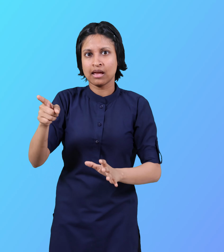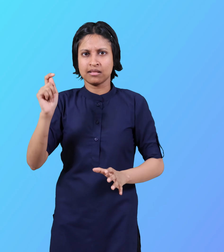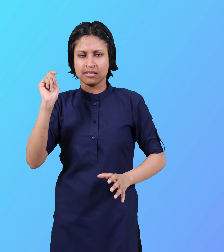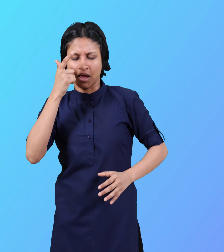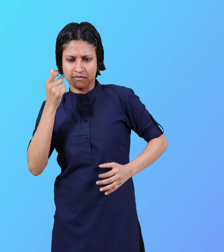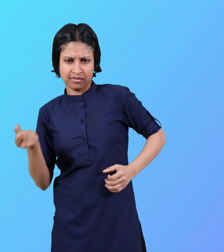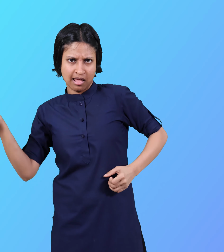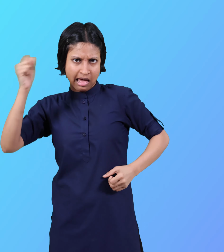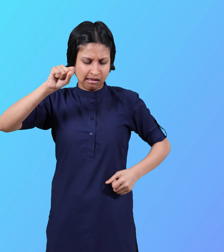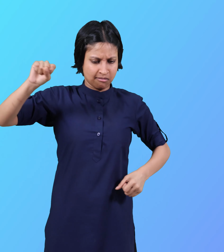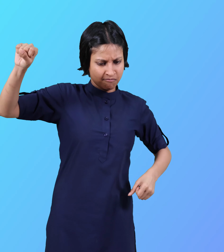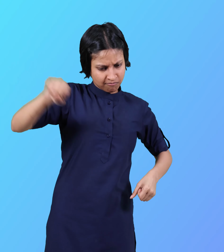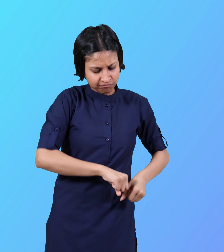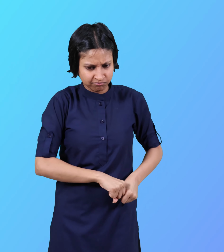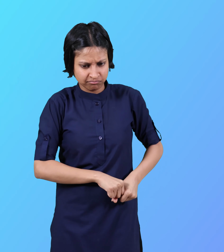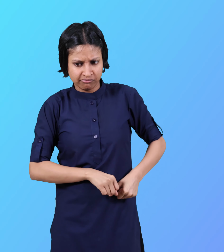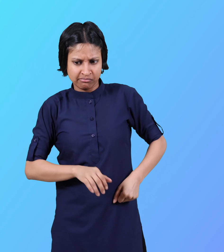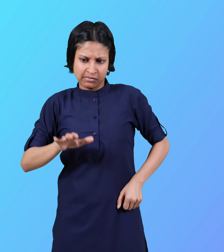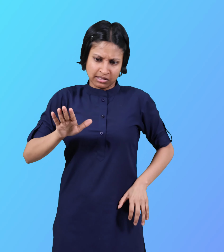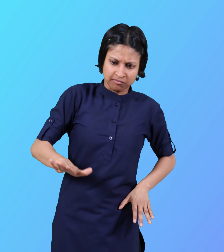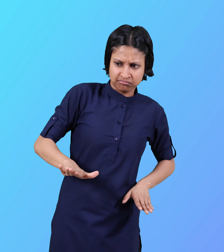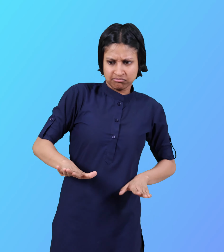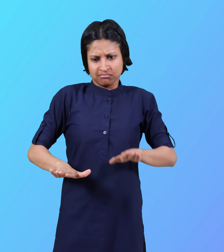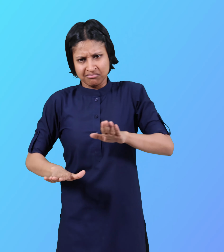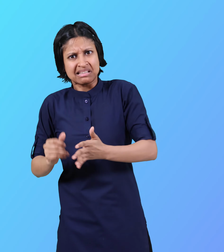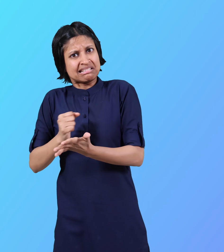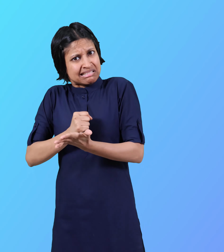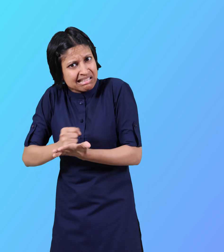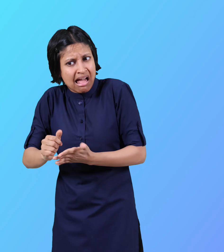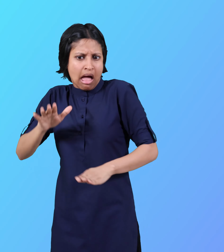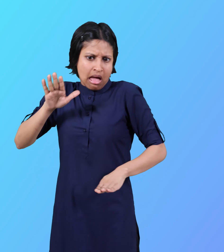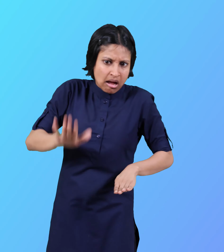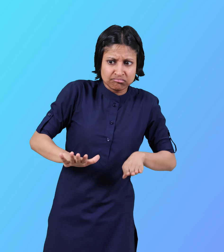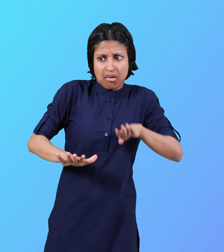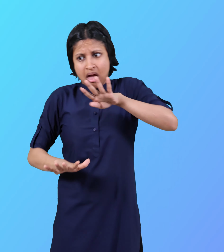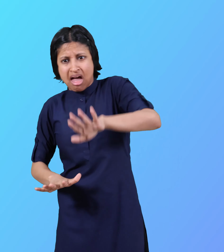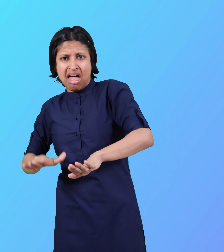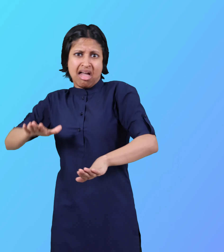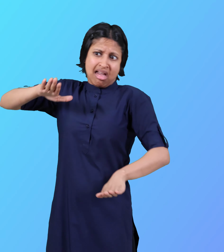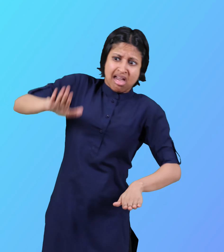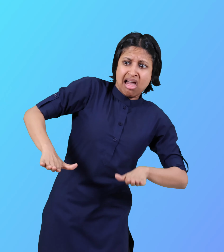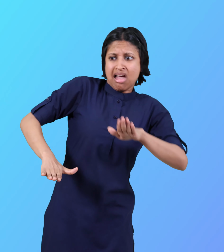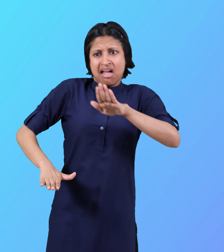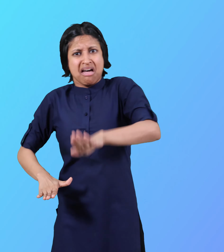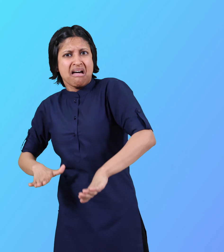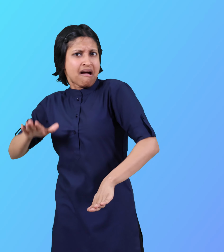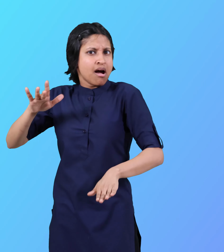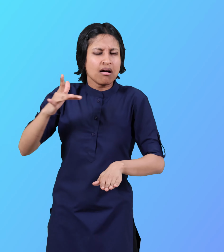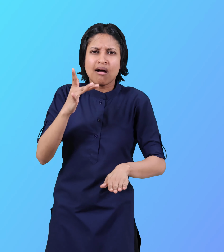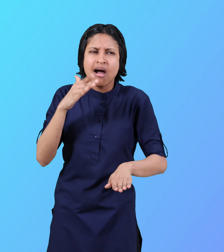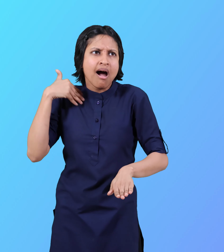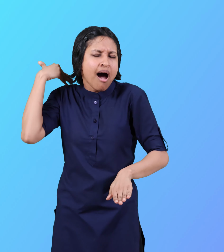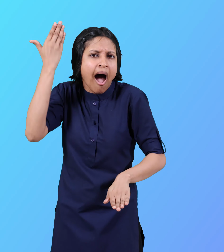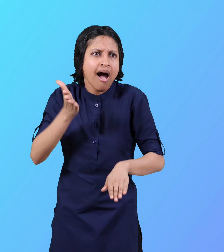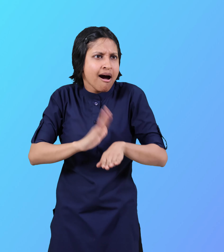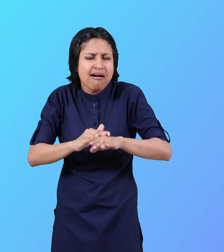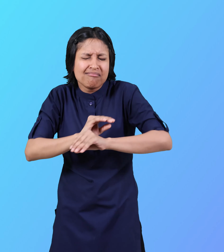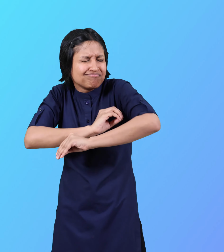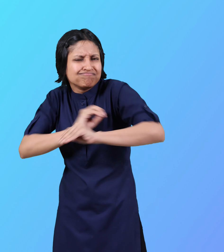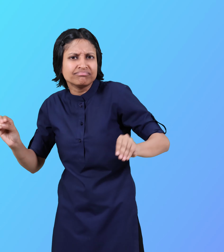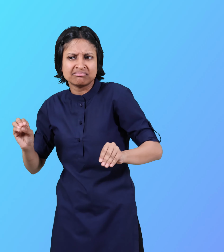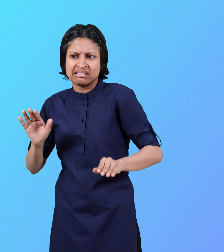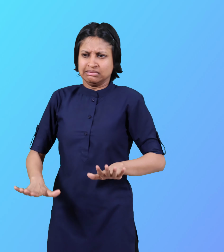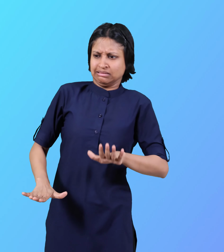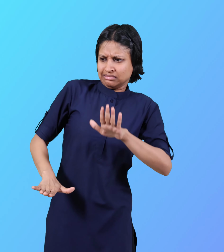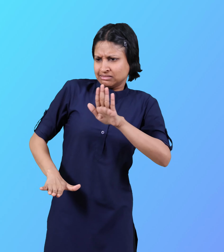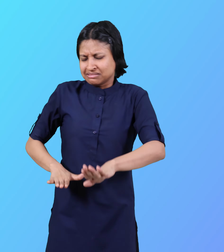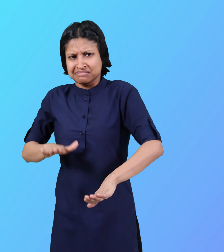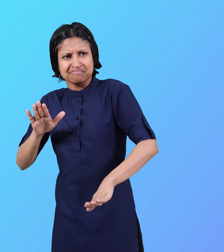David put on the sword and tried to walk around. He tried to wear Saul’s uniform,